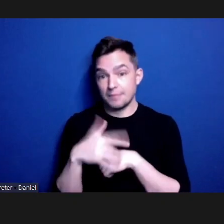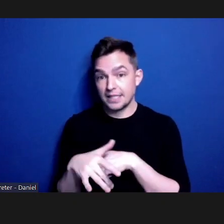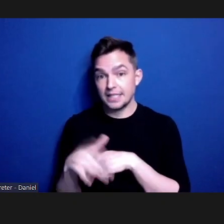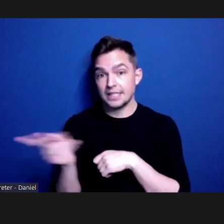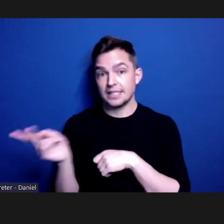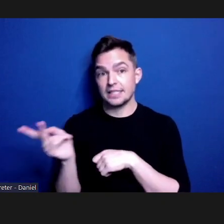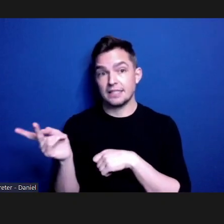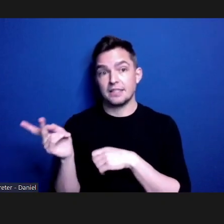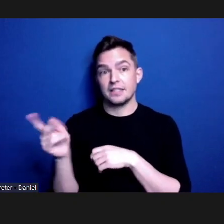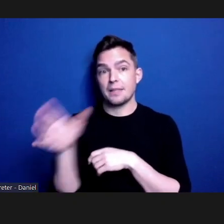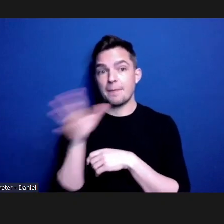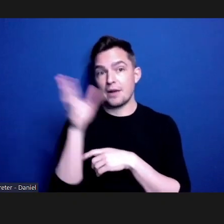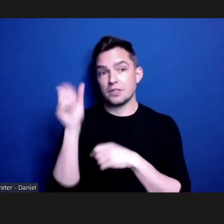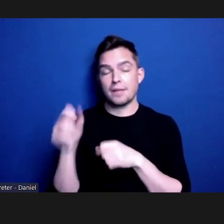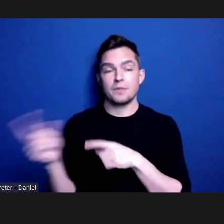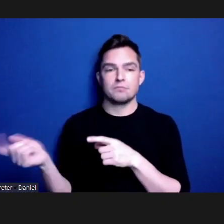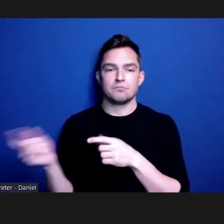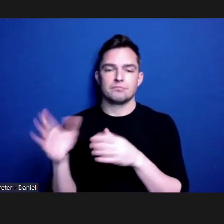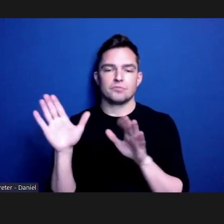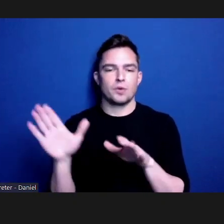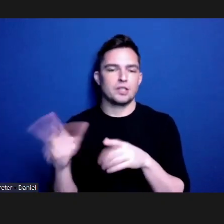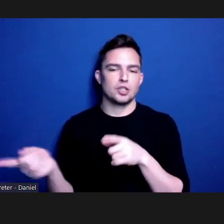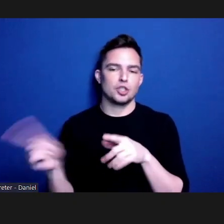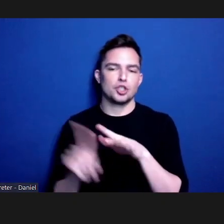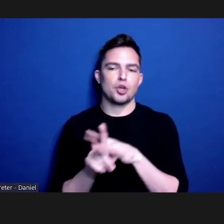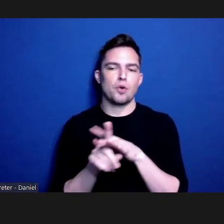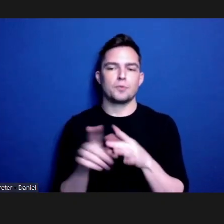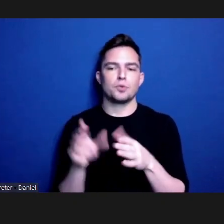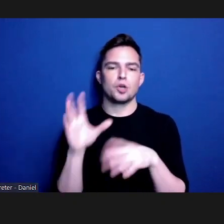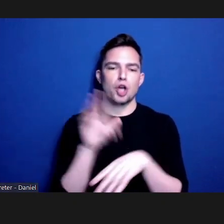really important to show up to consultations or open meetings that are hosted through school